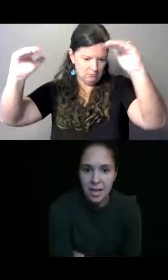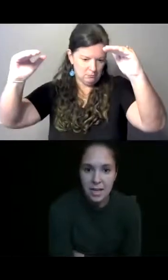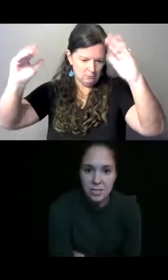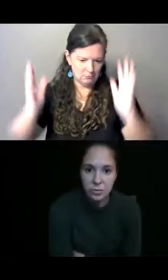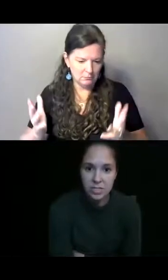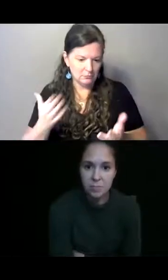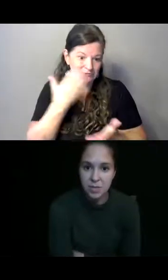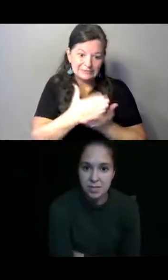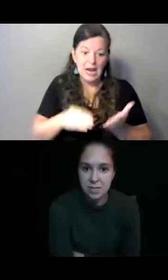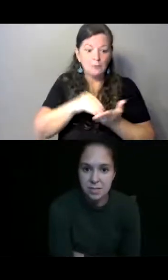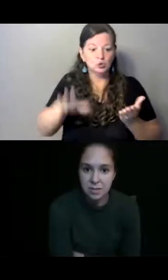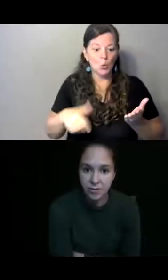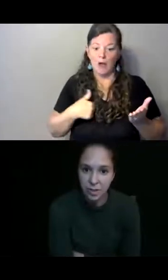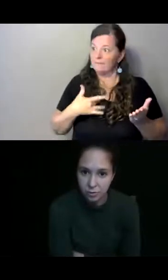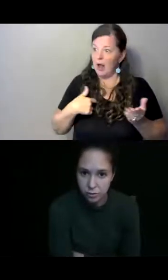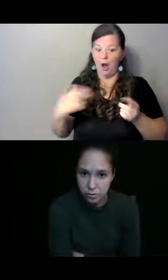As students meet different levels.